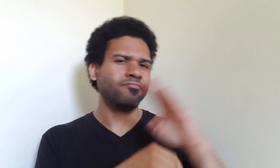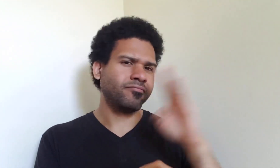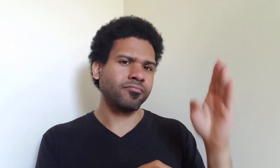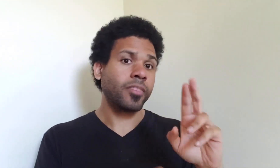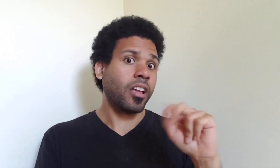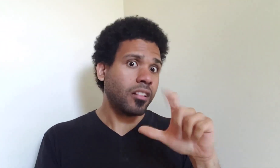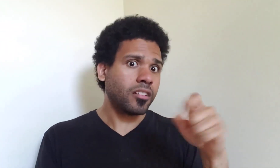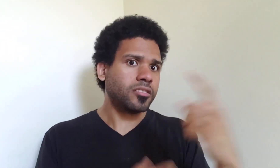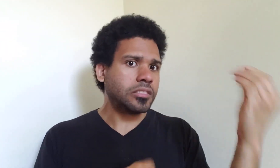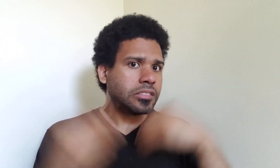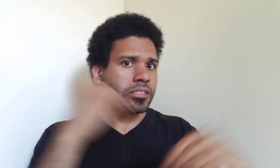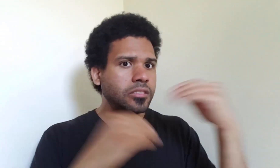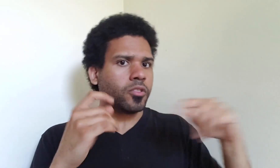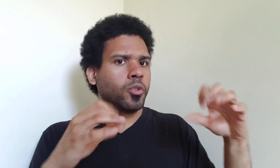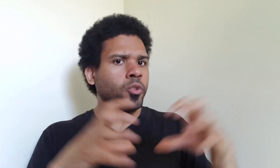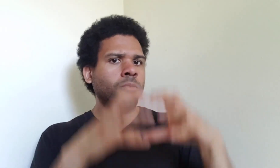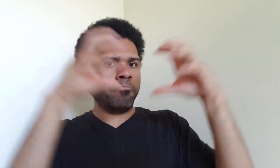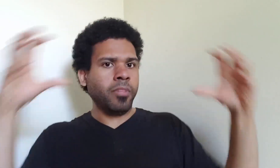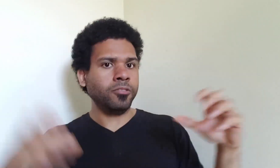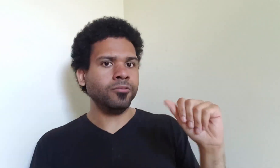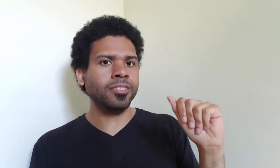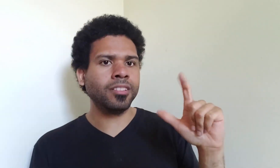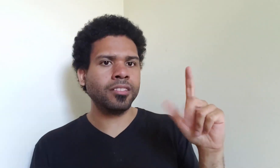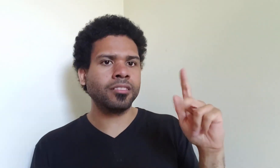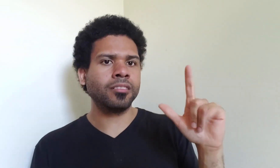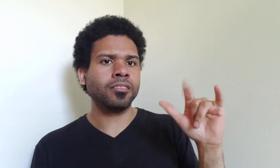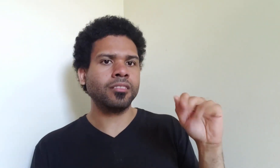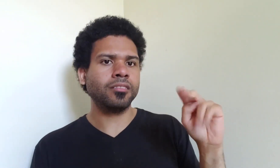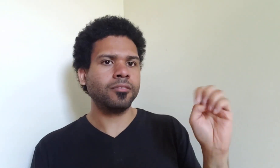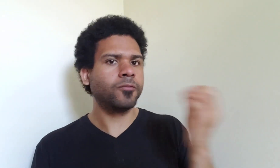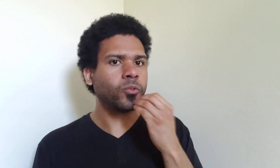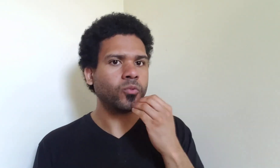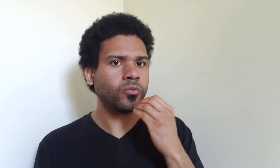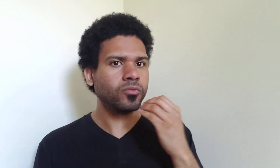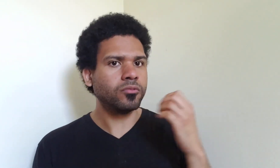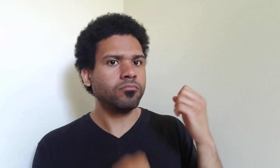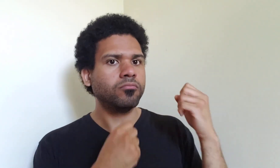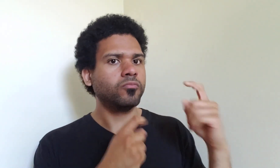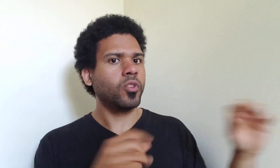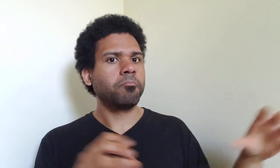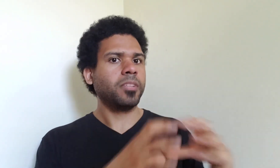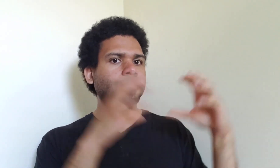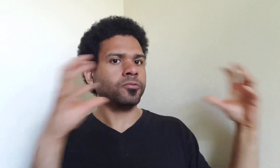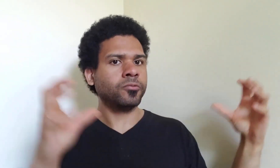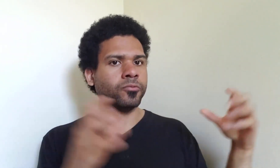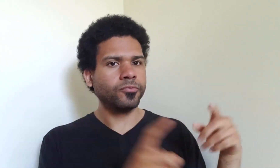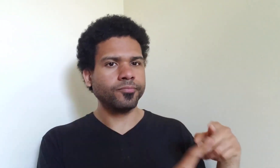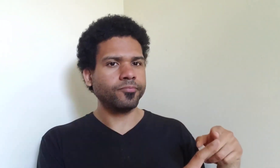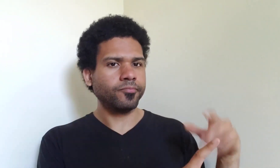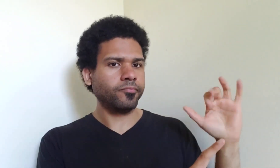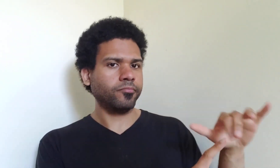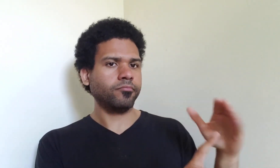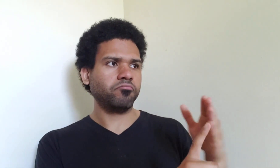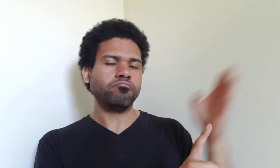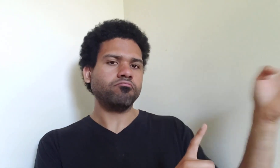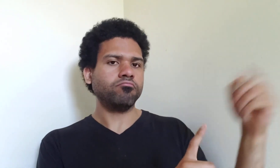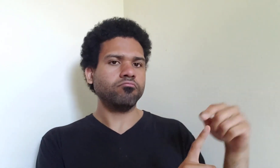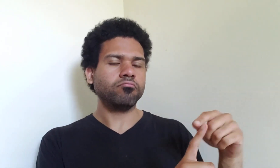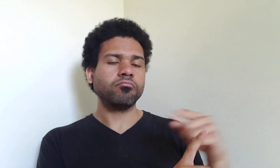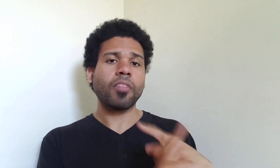If you ingest excessive alkaline-based food, then the body can exceed a pH of 7.5.